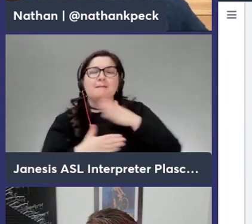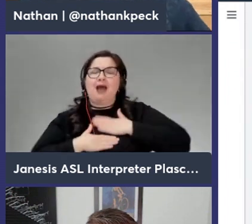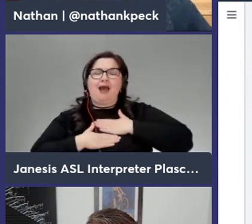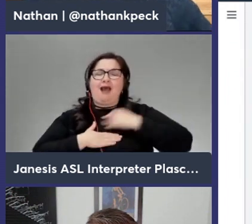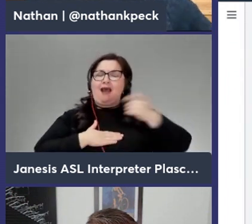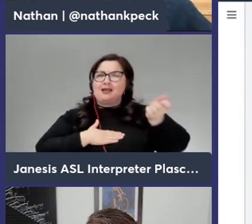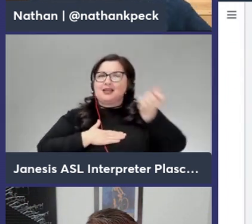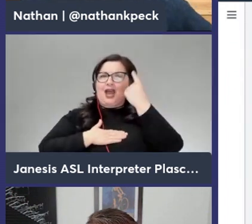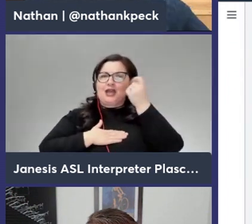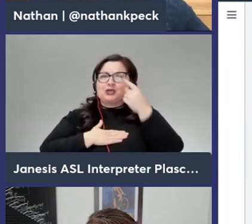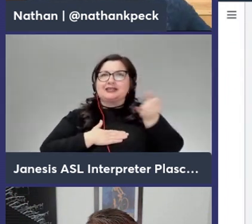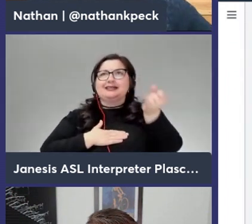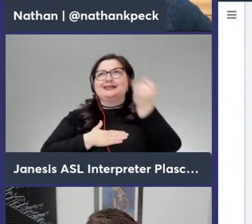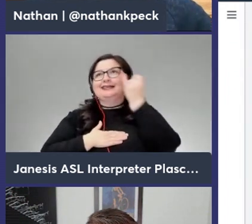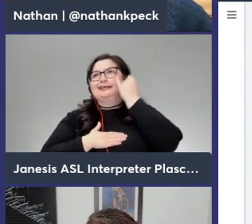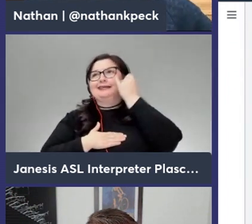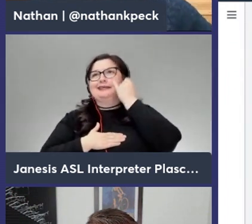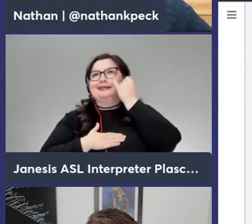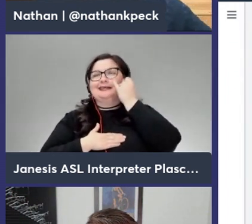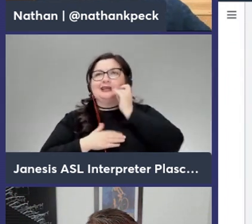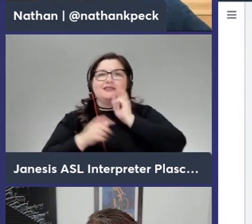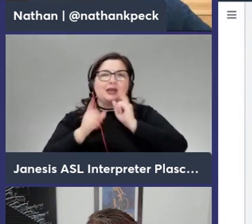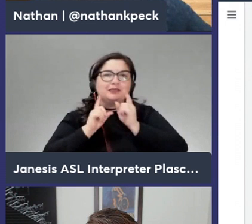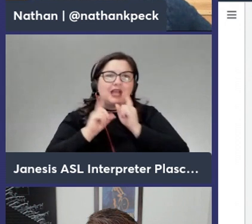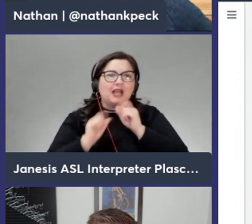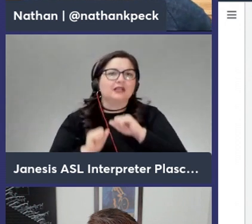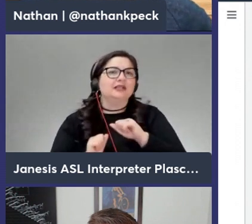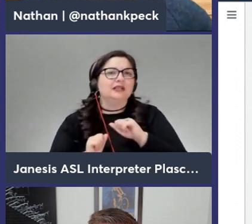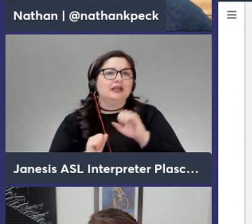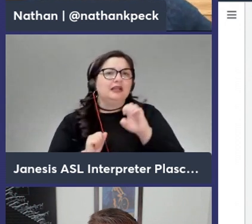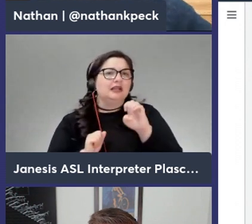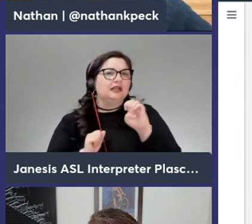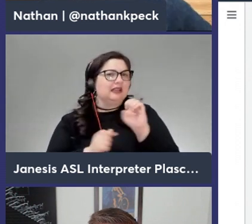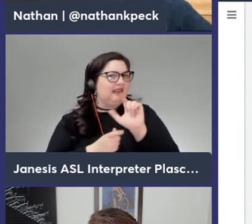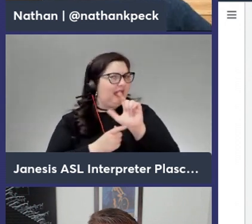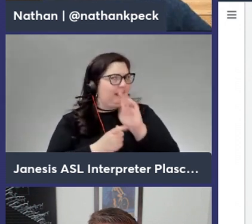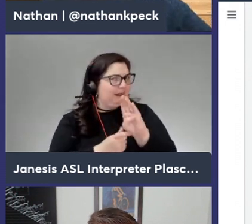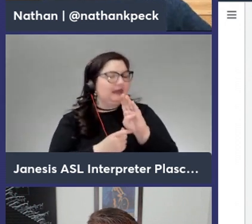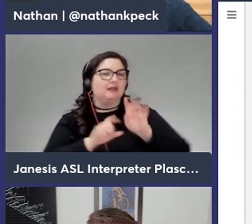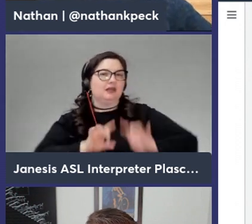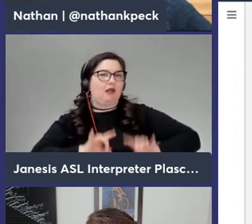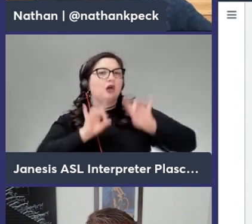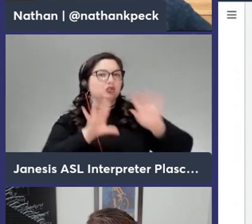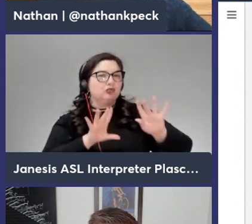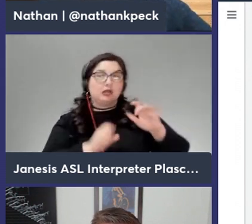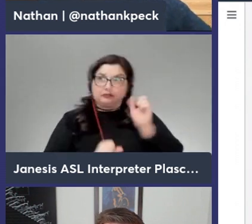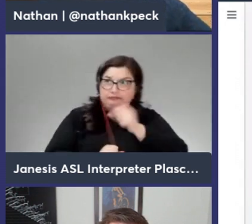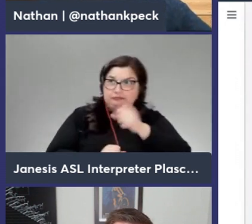if I'm talking to an ELB, let's say, as in your scenario in Australia. Yep. - My traffic is going